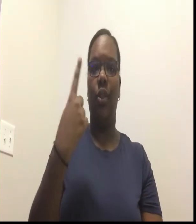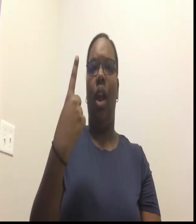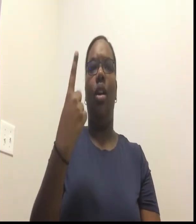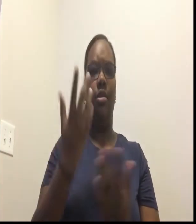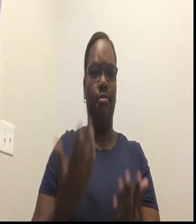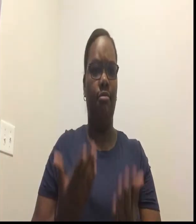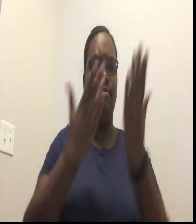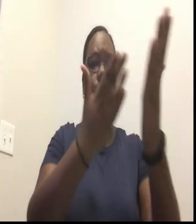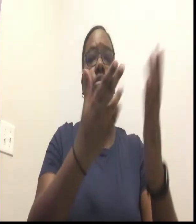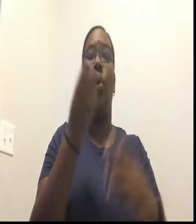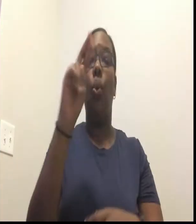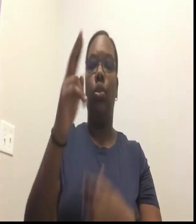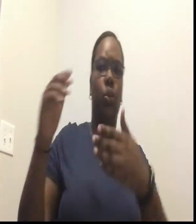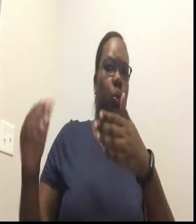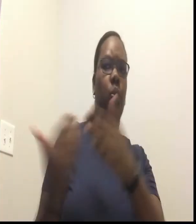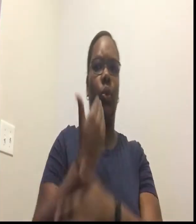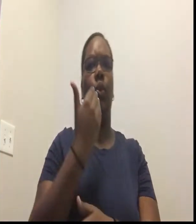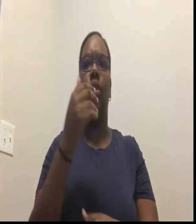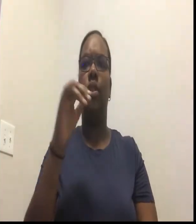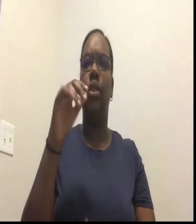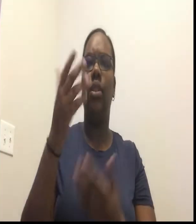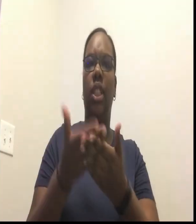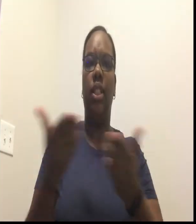materials into the secretary or the chair